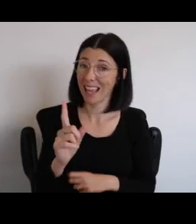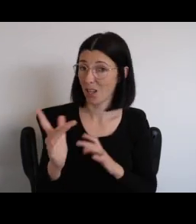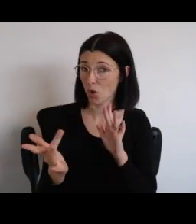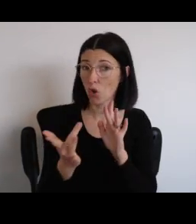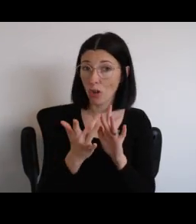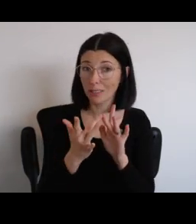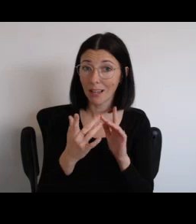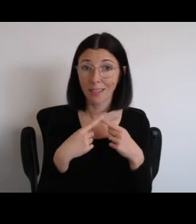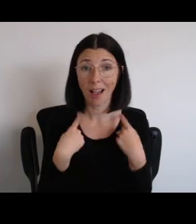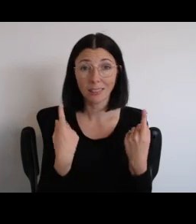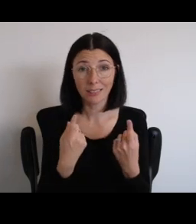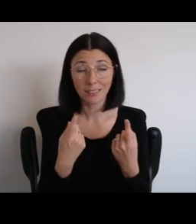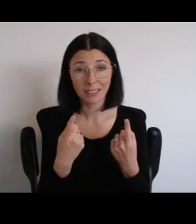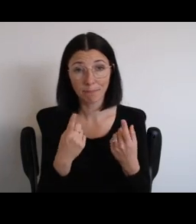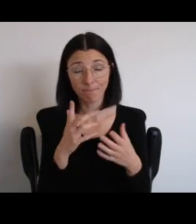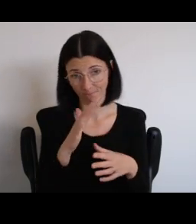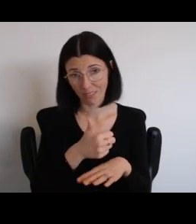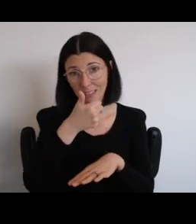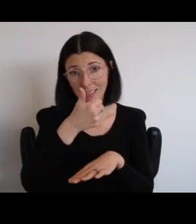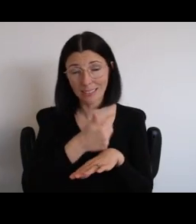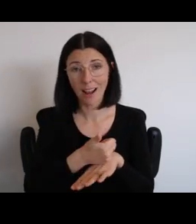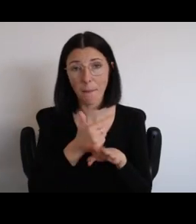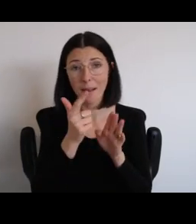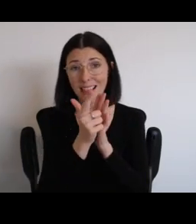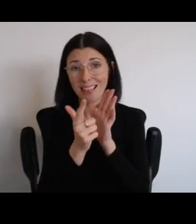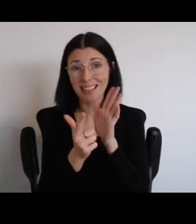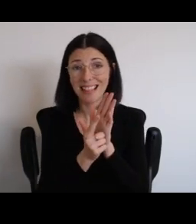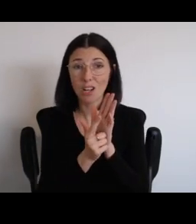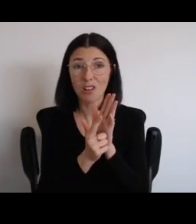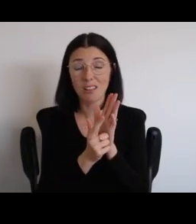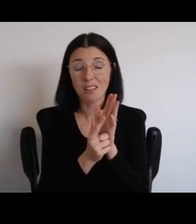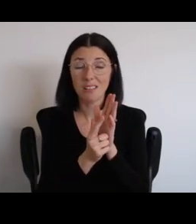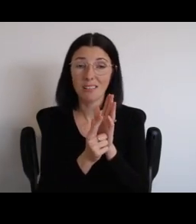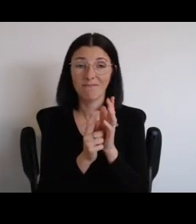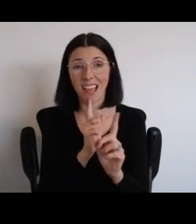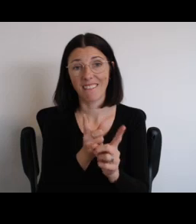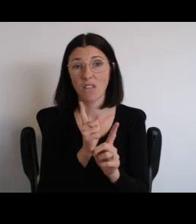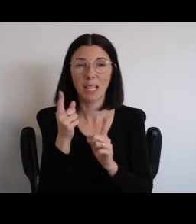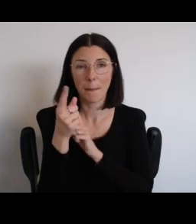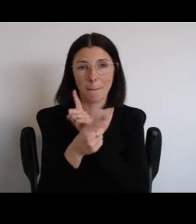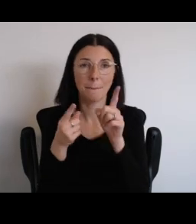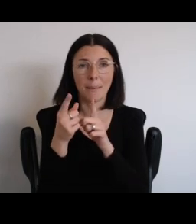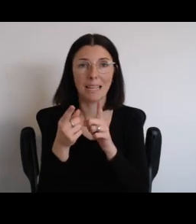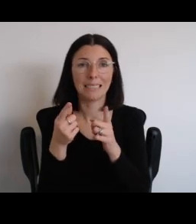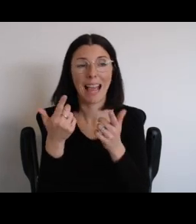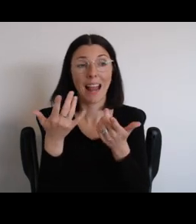set up a legal advice so that a solicitor can properly understand what the circumstances are and